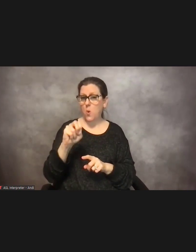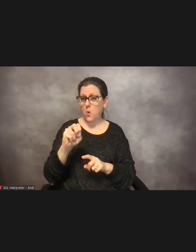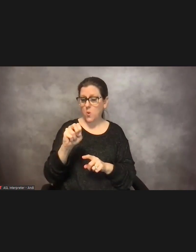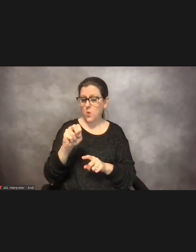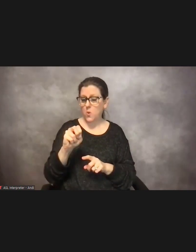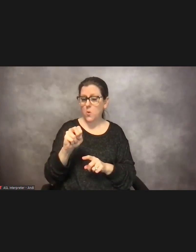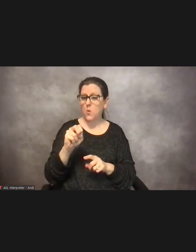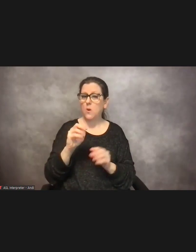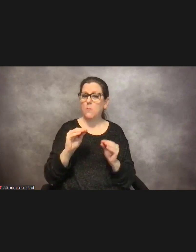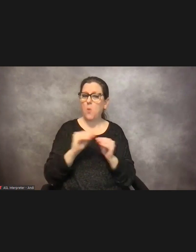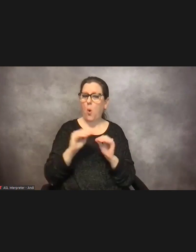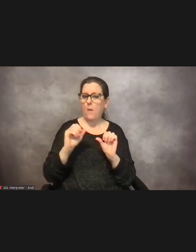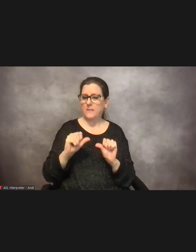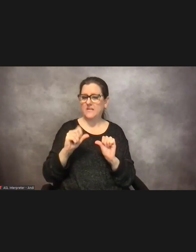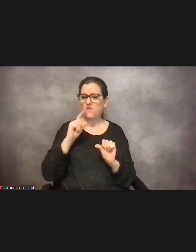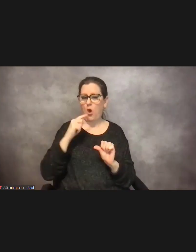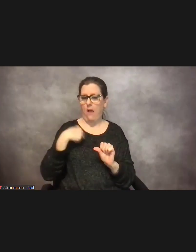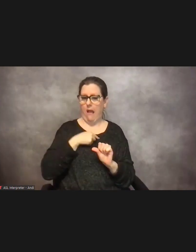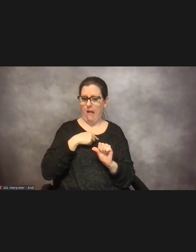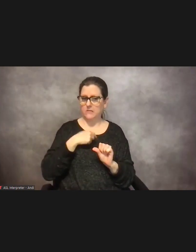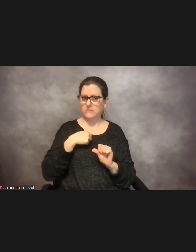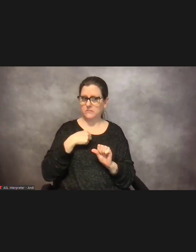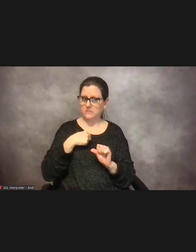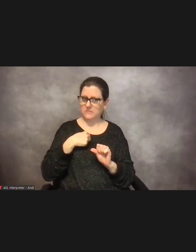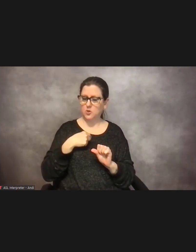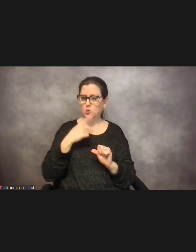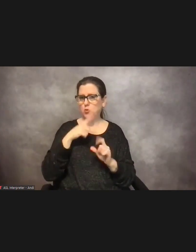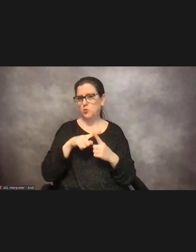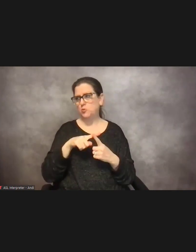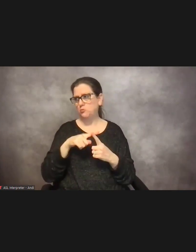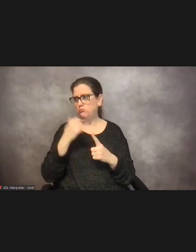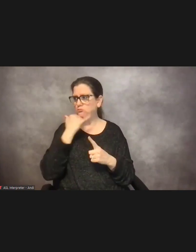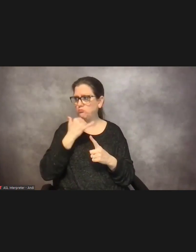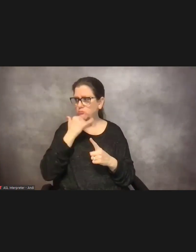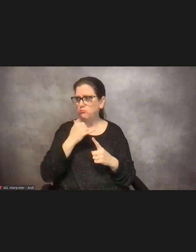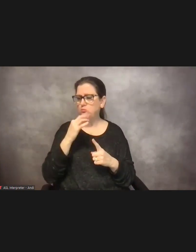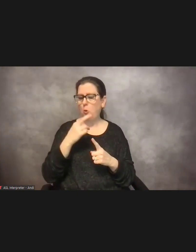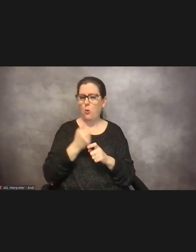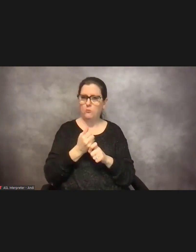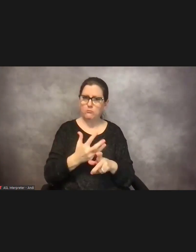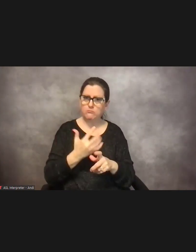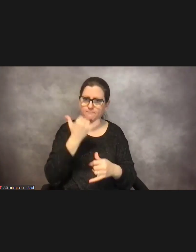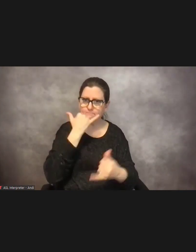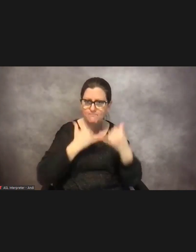for us as screeners to make mistakes or for screener error, um,